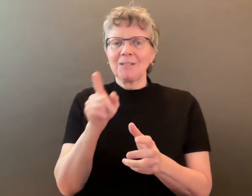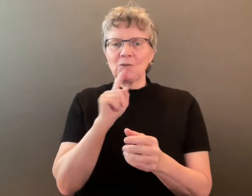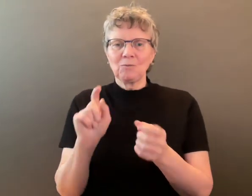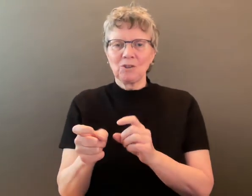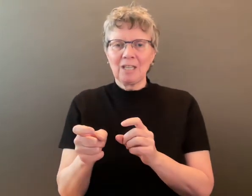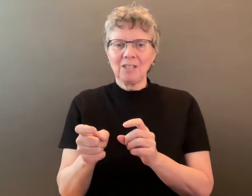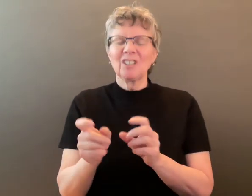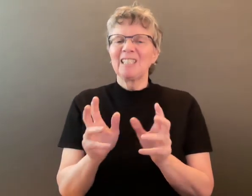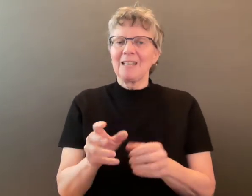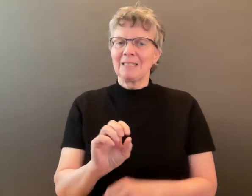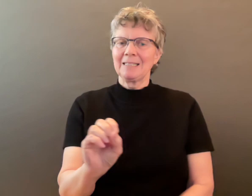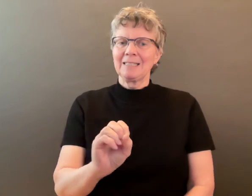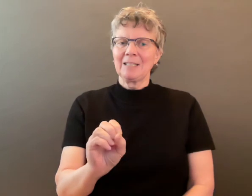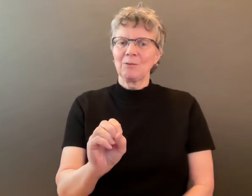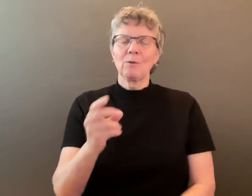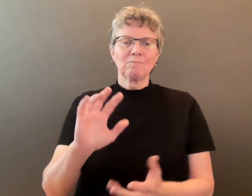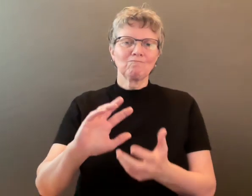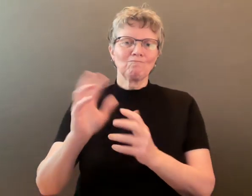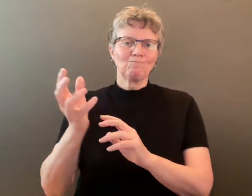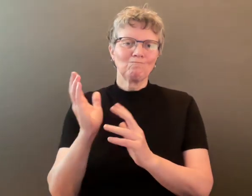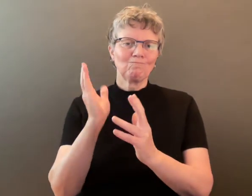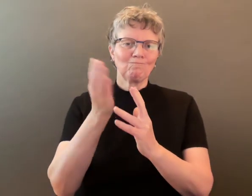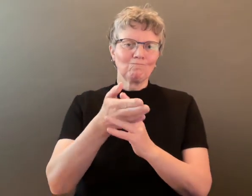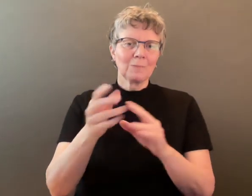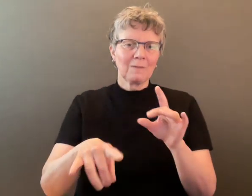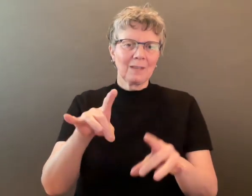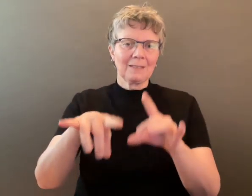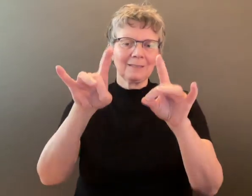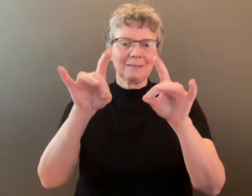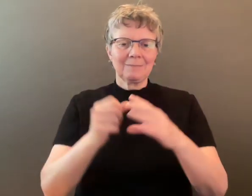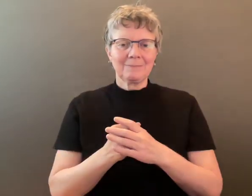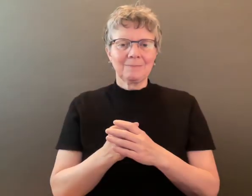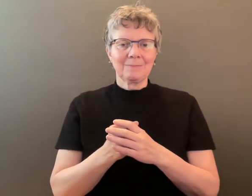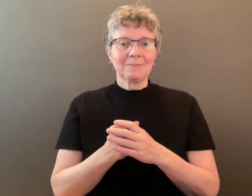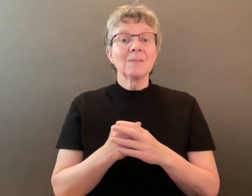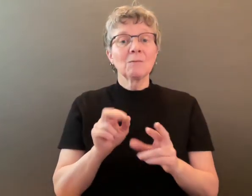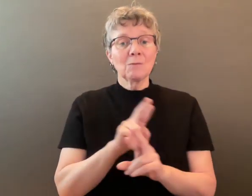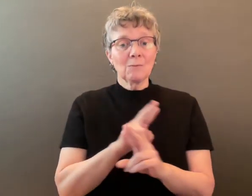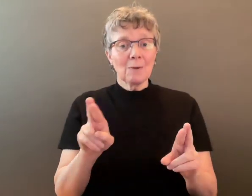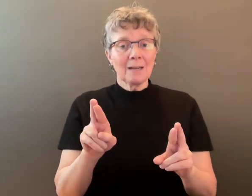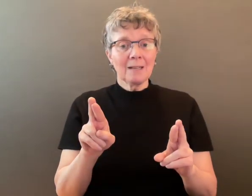or else it might mess up our results. Once you are ready, you can click and drag the blue